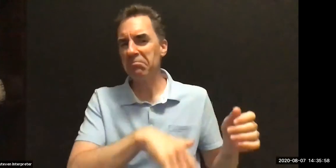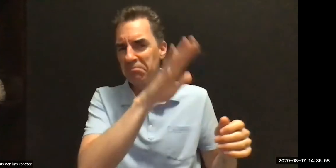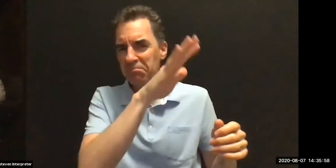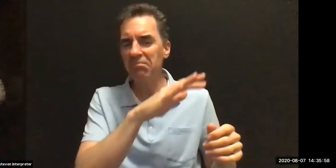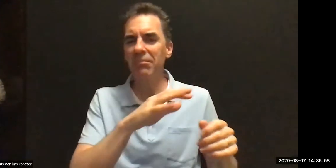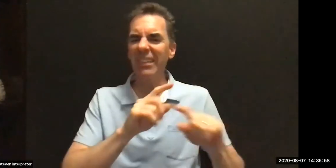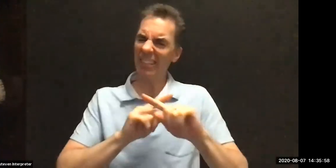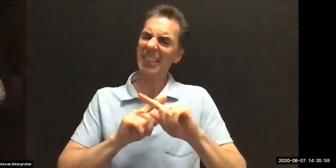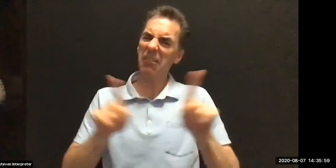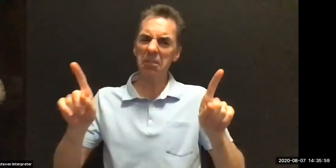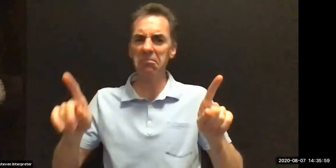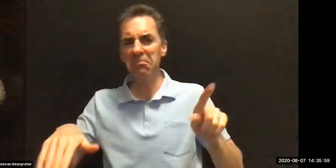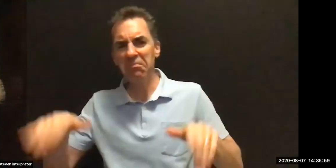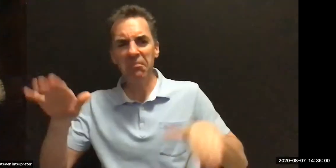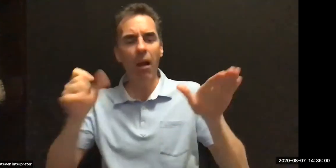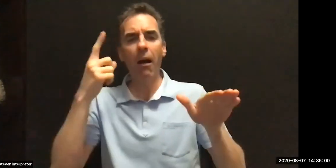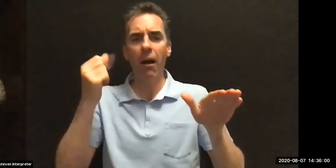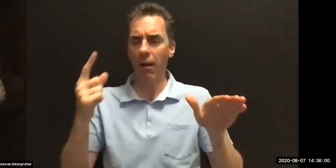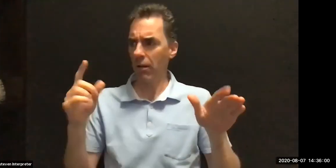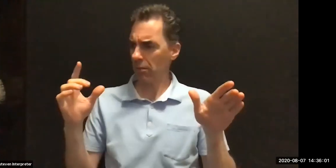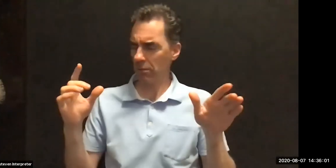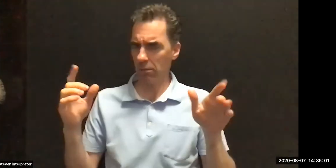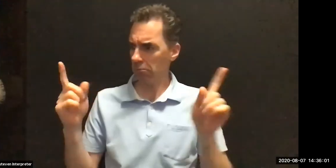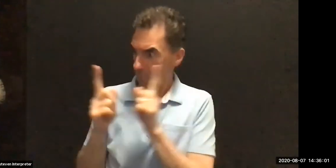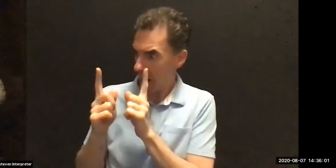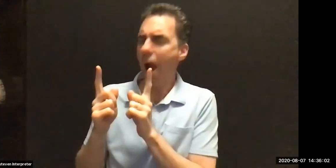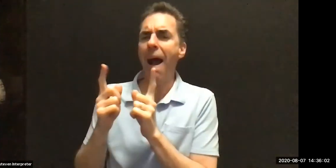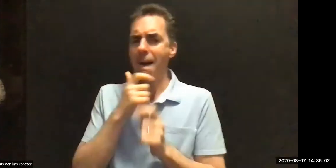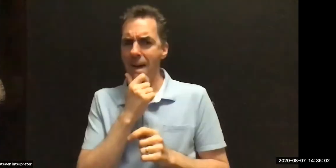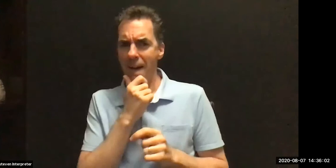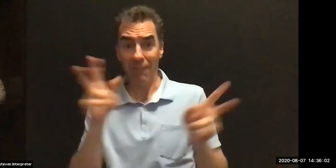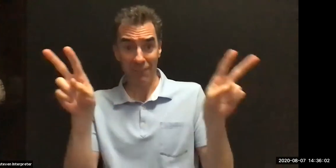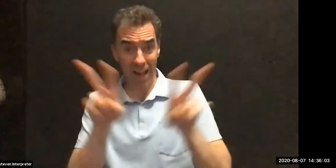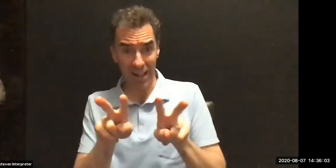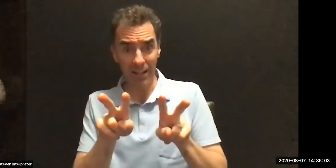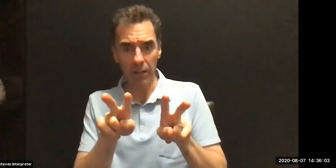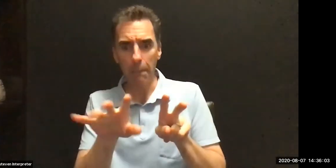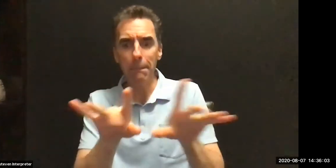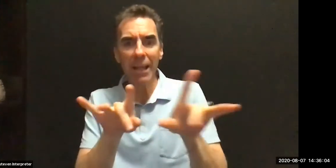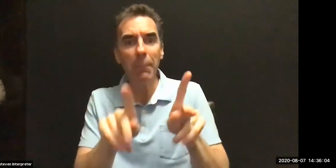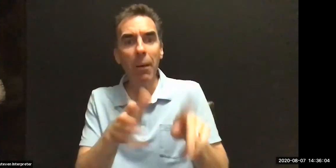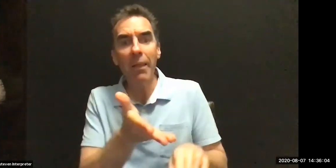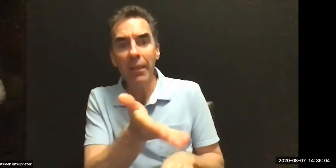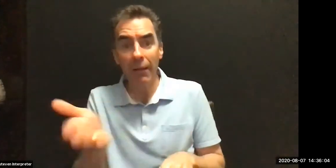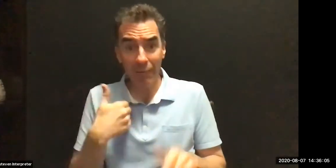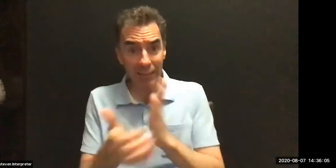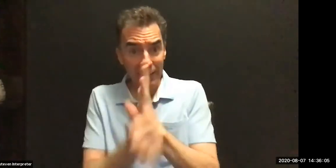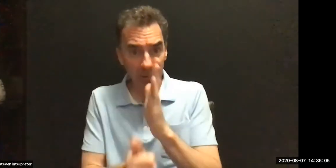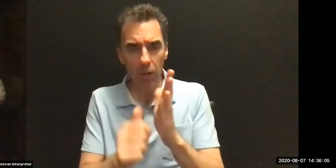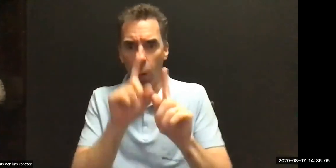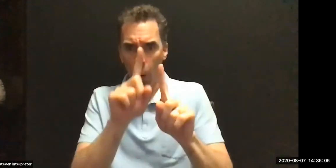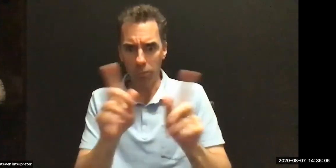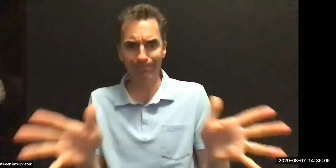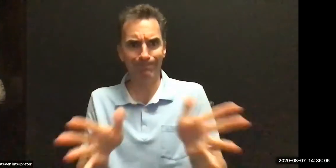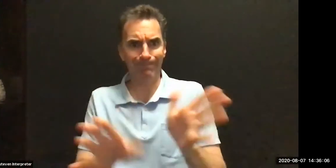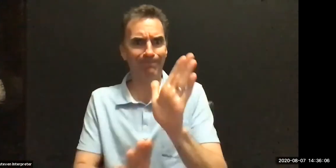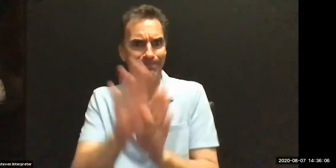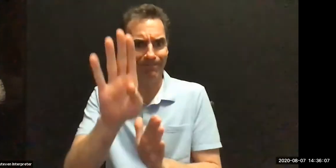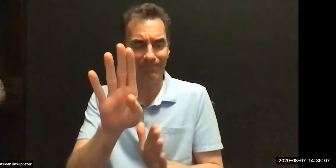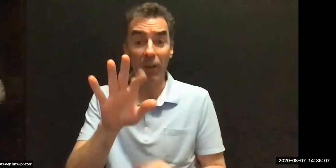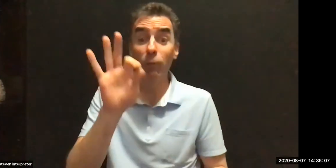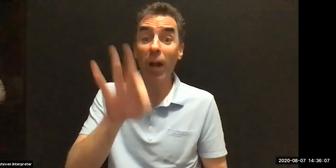Channelle Charest: Valley talent with the larger picture of technology on a global scale. So how do we get a place like Fresno, which isn't considered to be a tech hub.